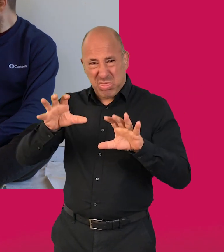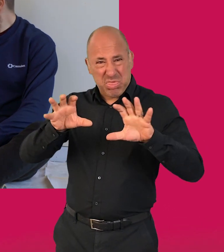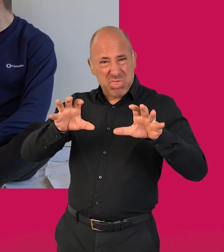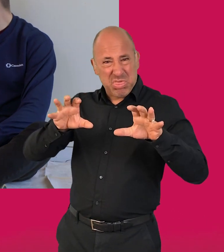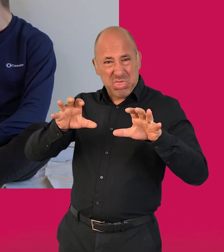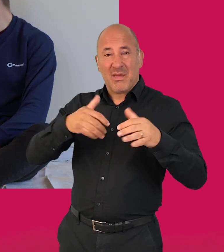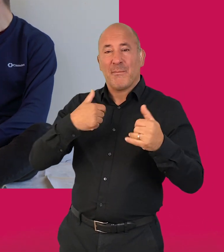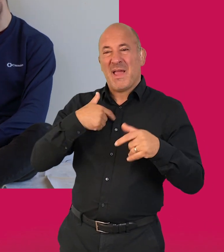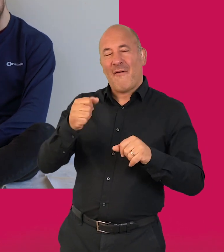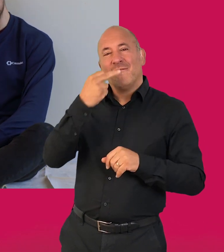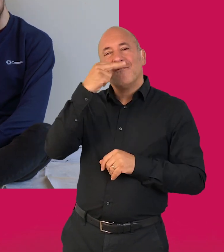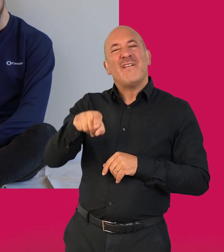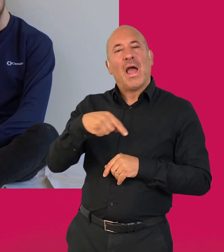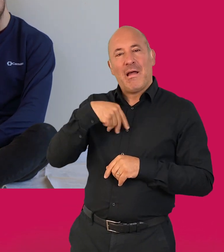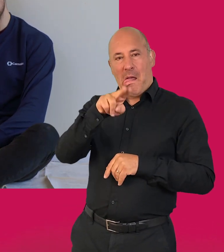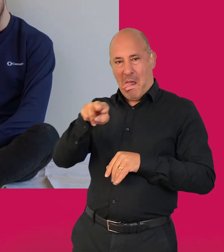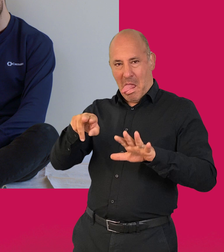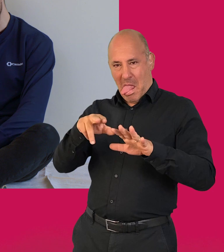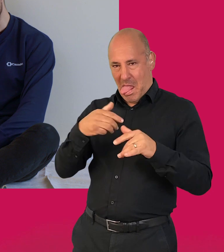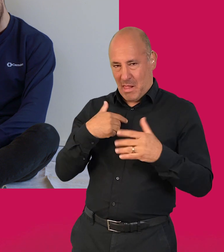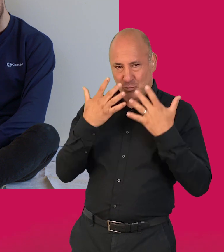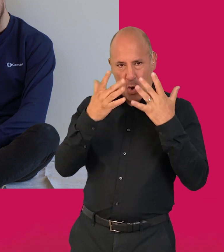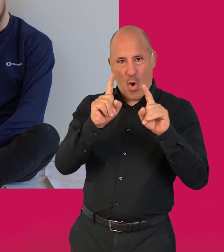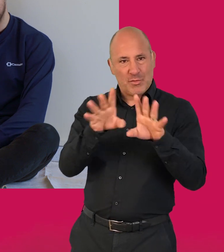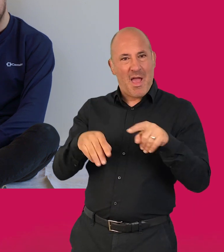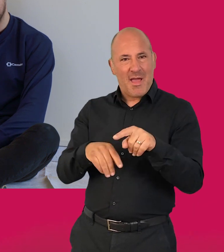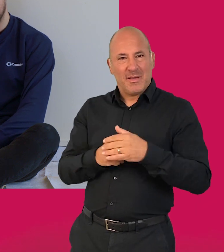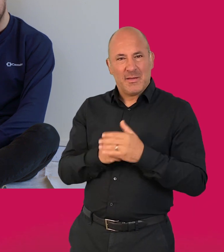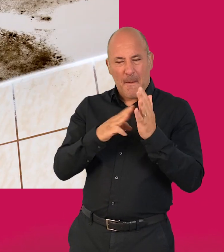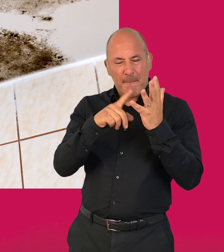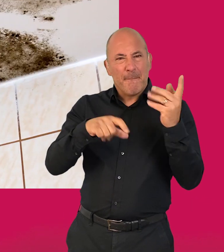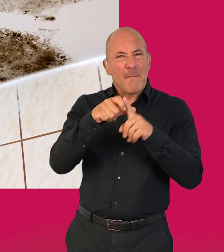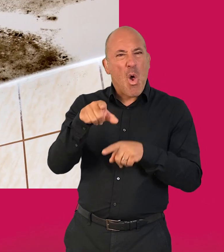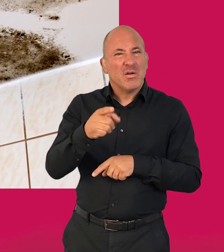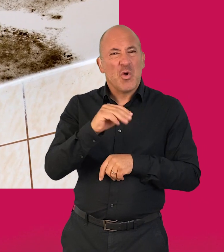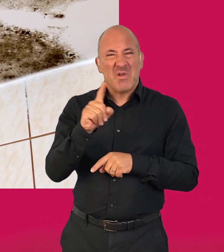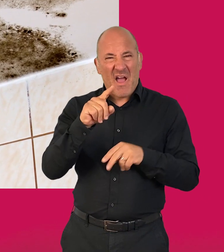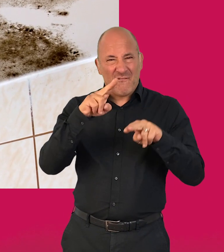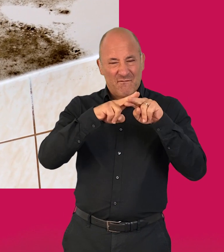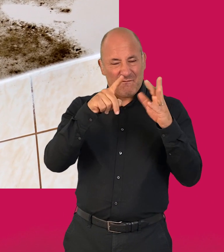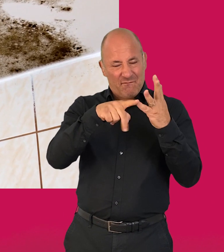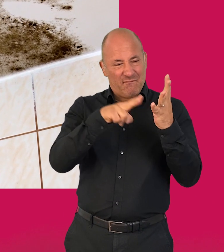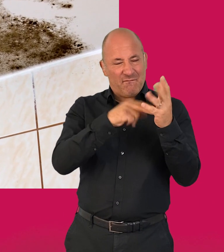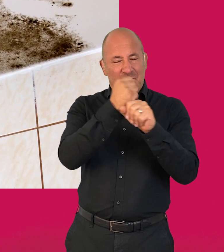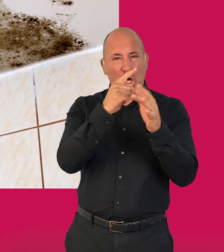We've painted this wall with fake mould to show you what could happen. Mould is the result of a fungi infection.